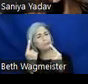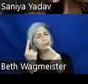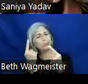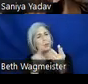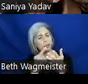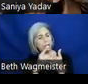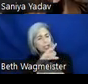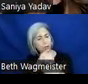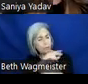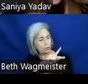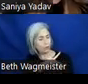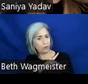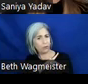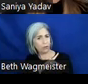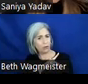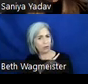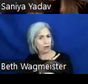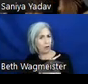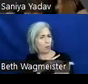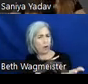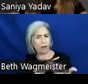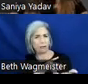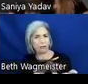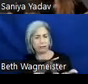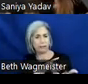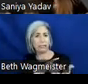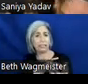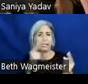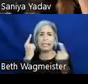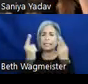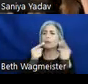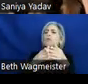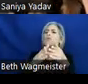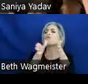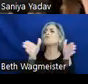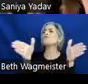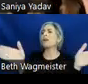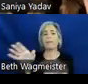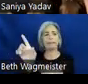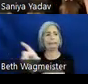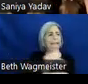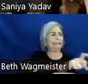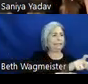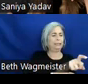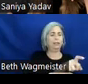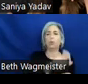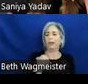persona or a persona spectrum? Considering a wider set of needs allows us to identify the potential